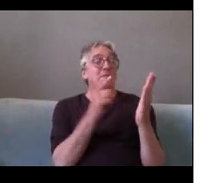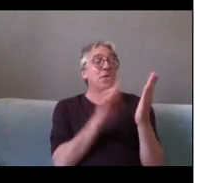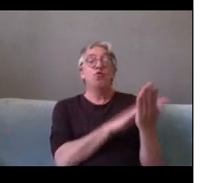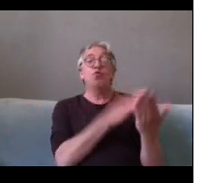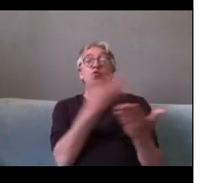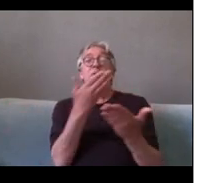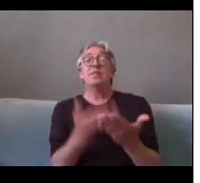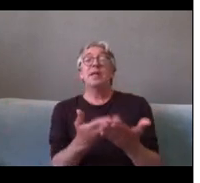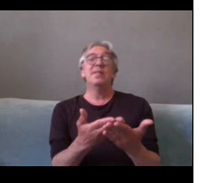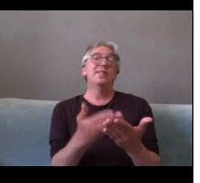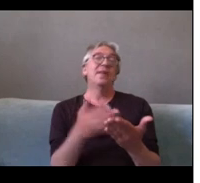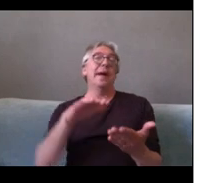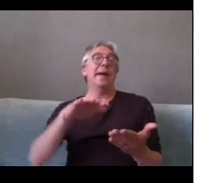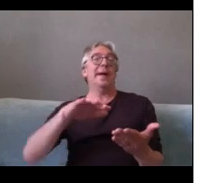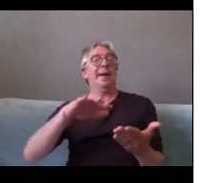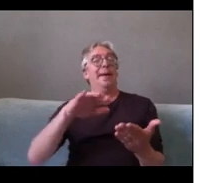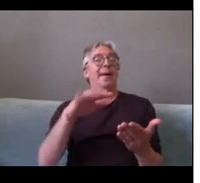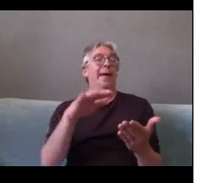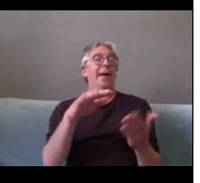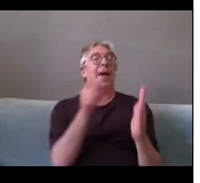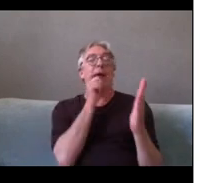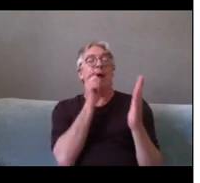Terms that aren't empowering.